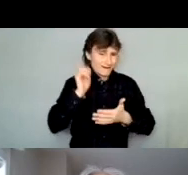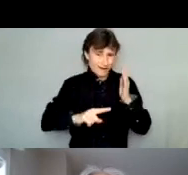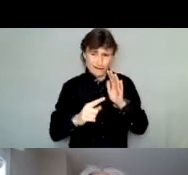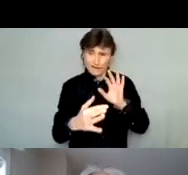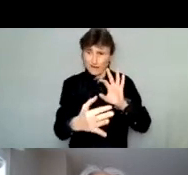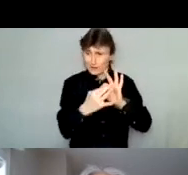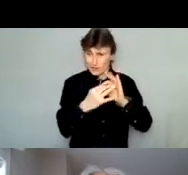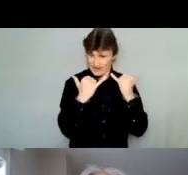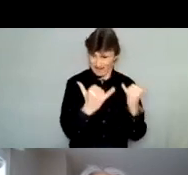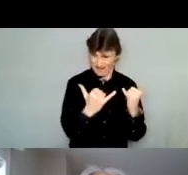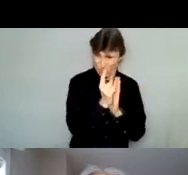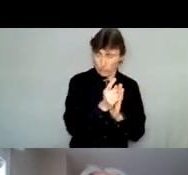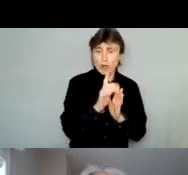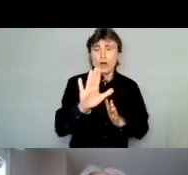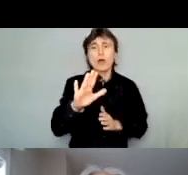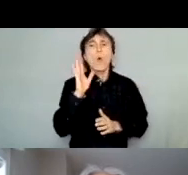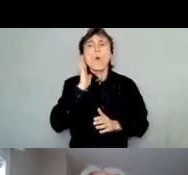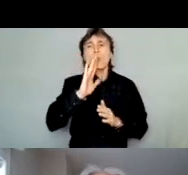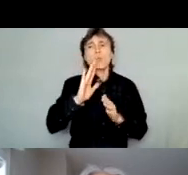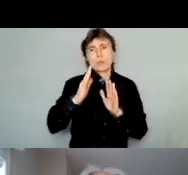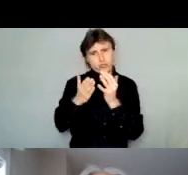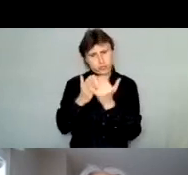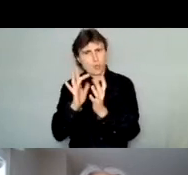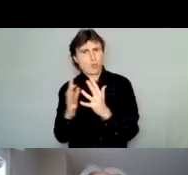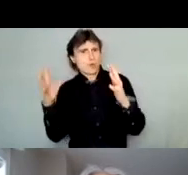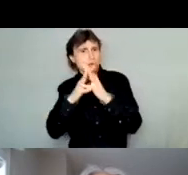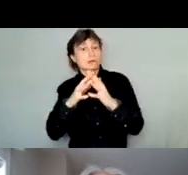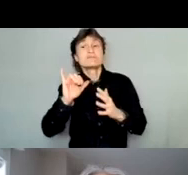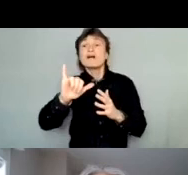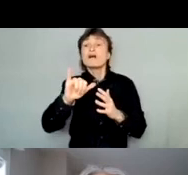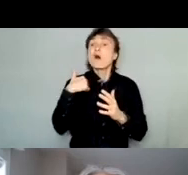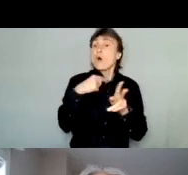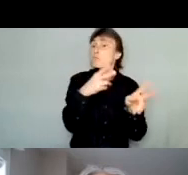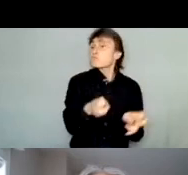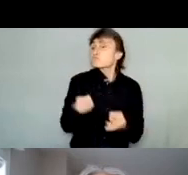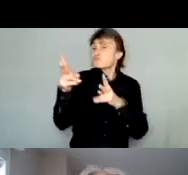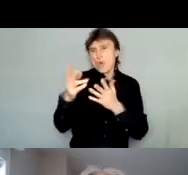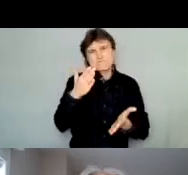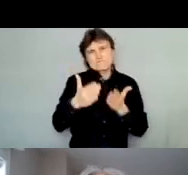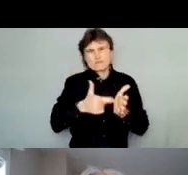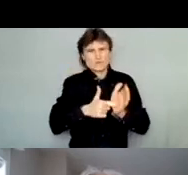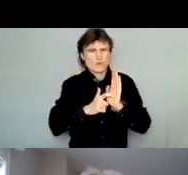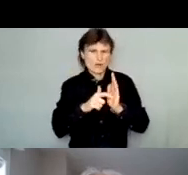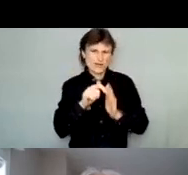It usually takes us about kind of 10 days, two weeks to clean everything up and get the